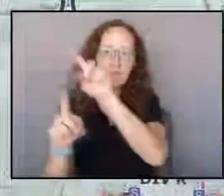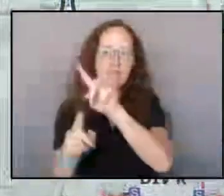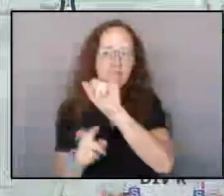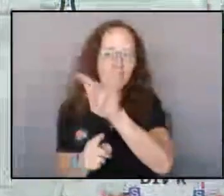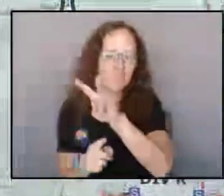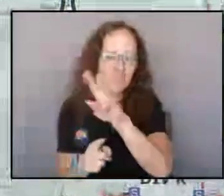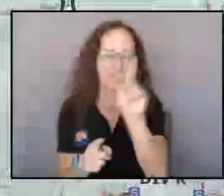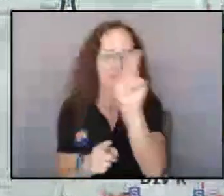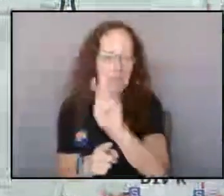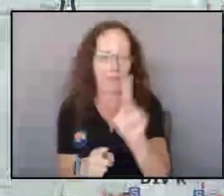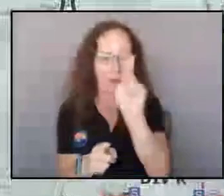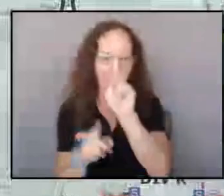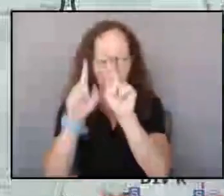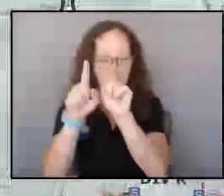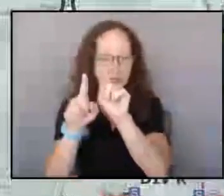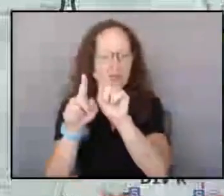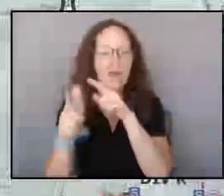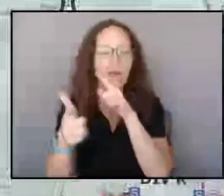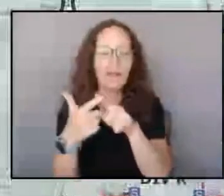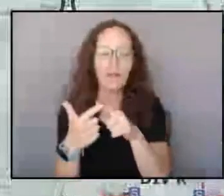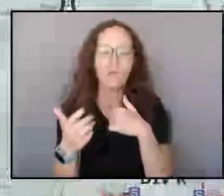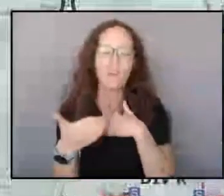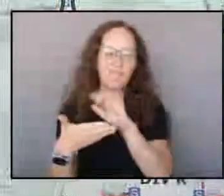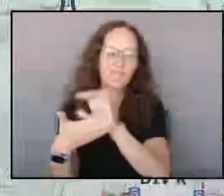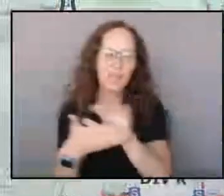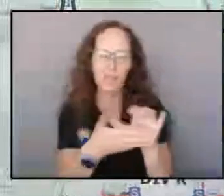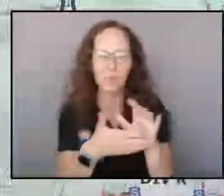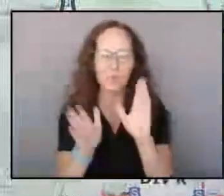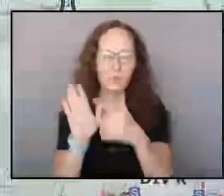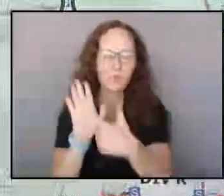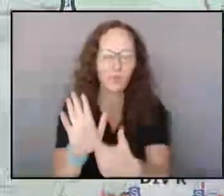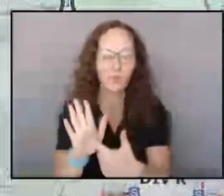DONE IN THERE, AND THEN WE'LL GO DOWN AND TALK ABOUT